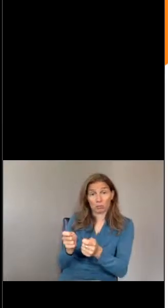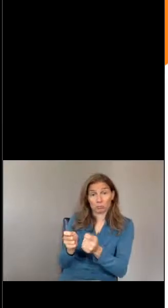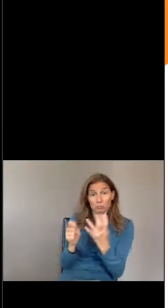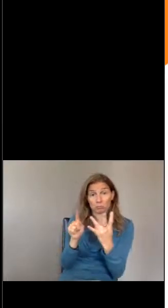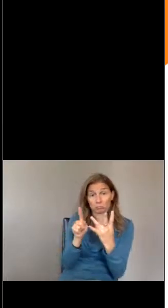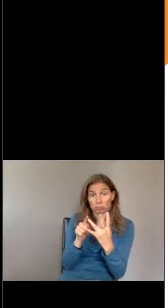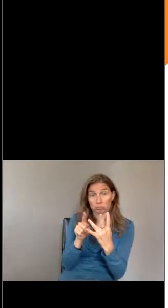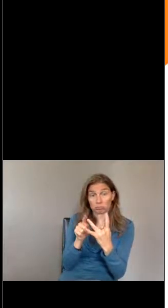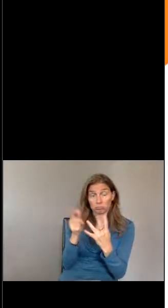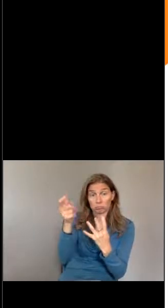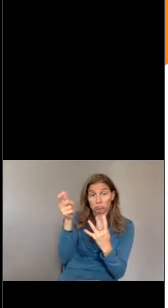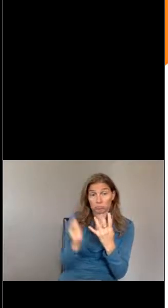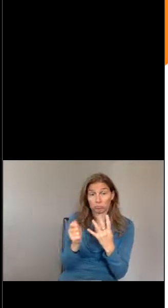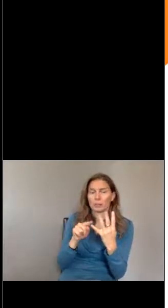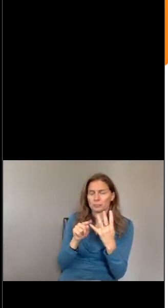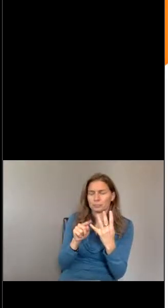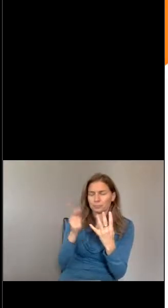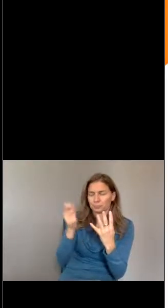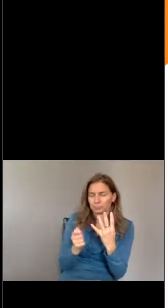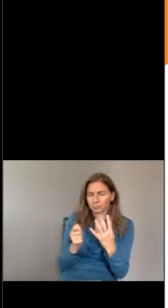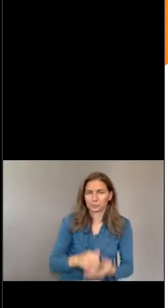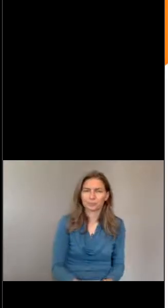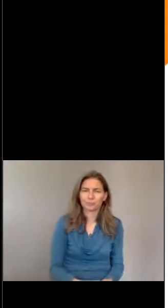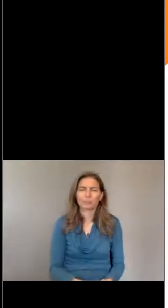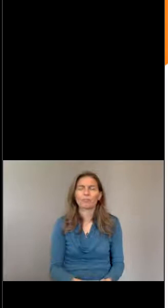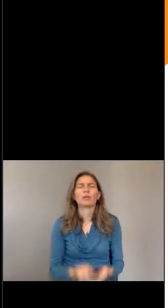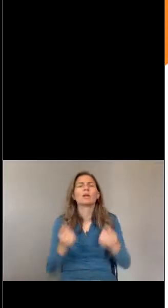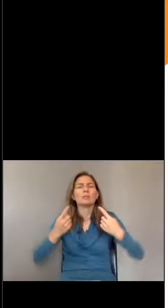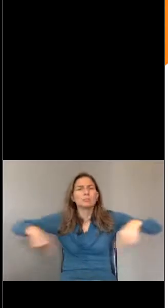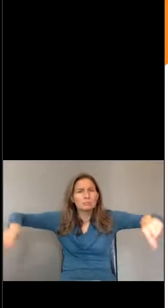So what is for interest to us these two schemes,